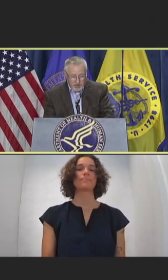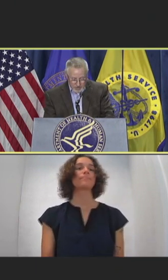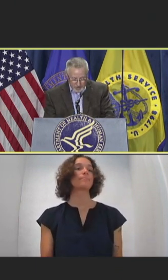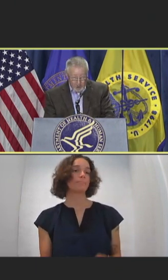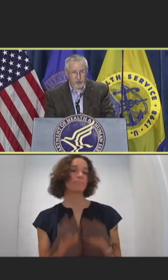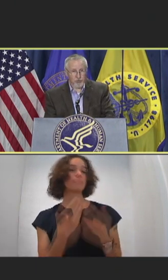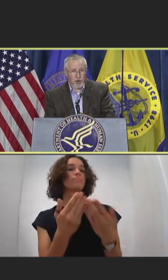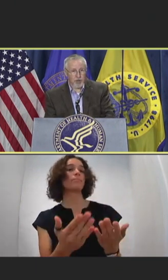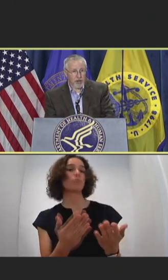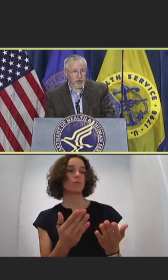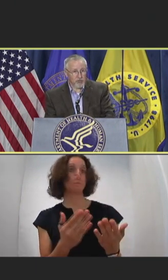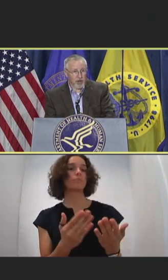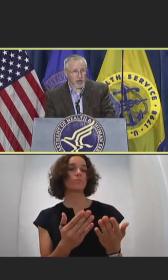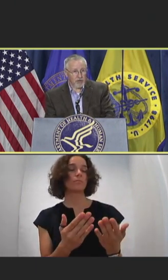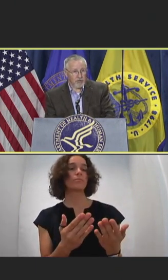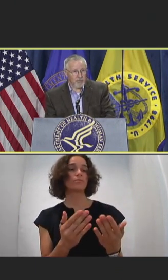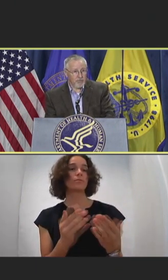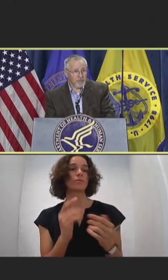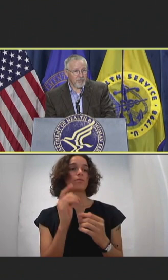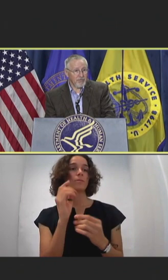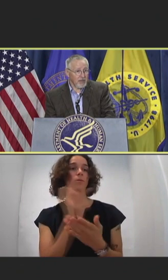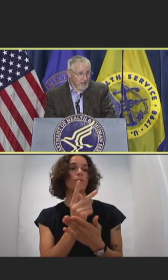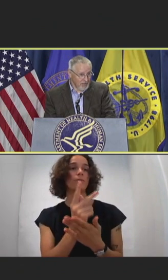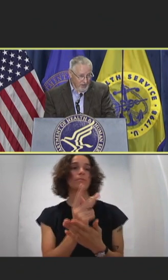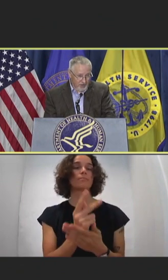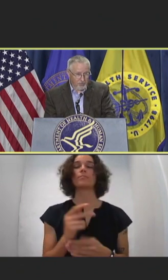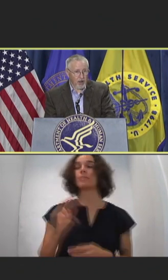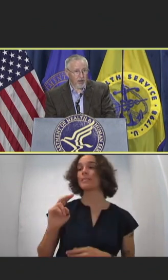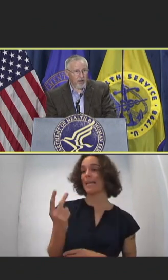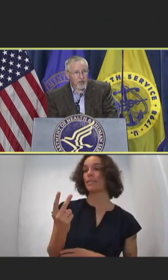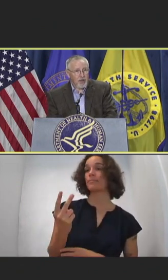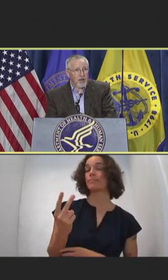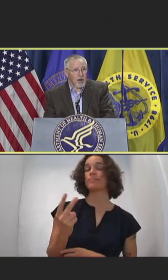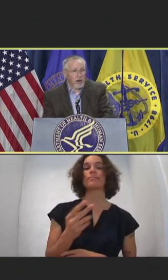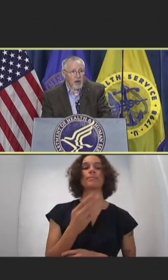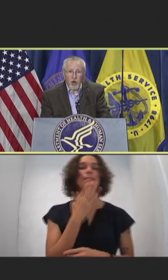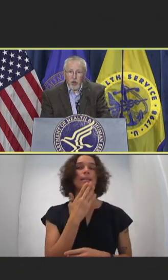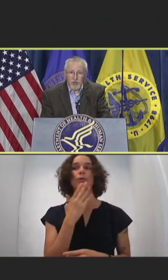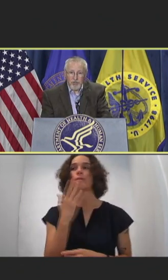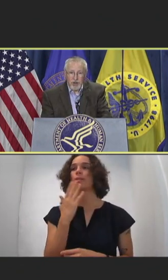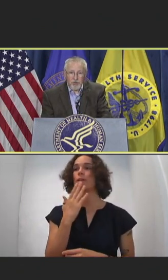Robert Hopkins: Thank you, Dr. Swamy. Can I get a second? Molly Howell: Second. Robert Hopkins: Thank you, Molly. All in favor, say, "Aye." Female Speaker: Aye.